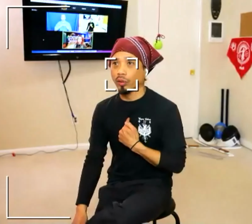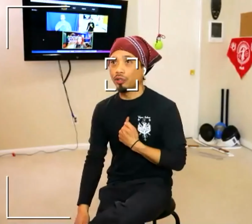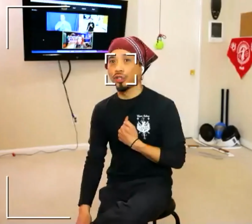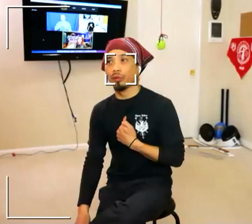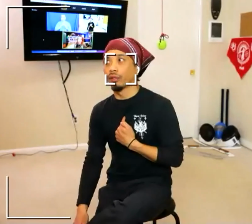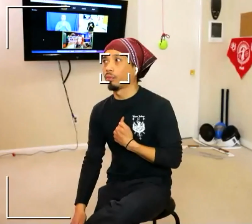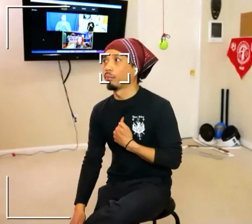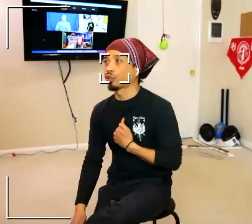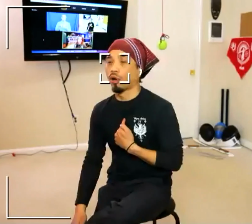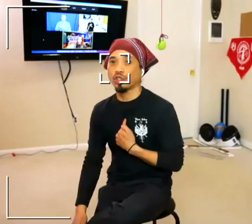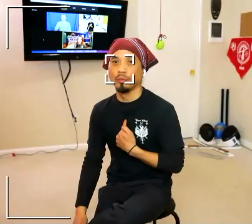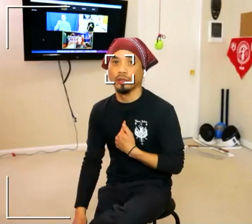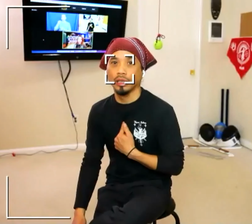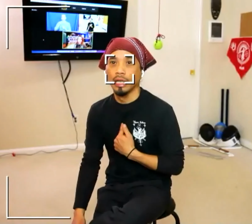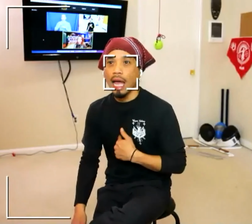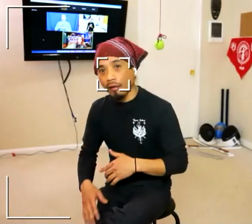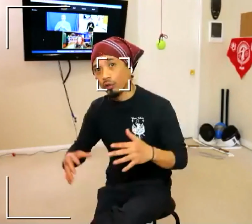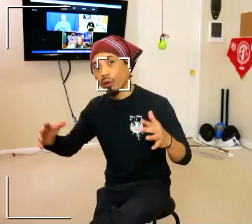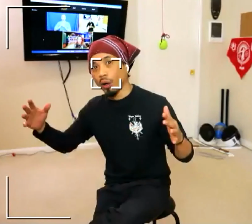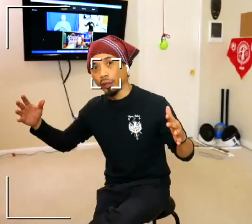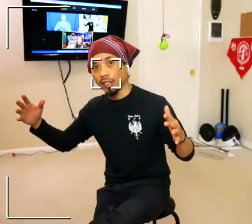AFTER COVID, MY PERSONAL RELATIONSHIP WITH THE MARTIAL